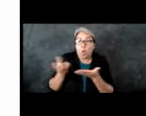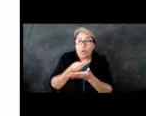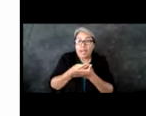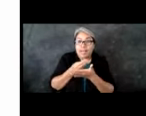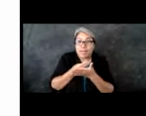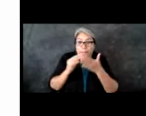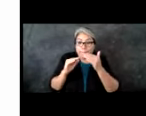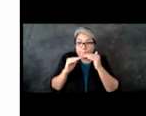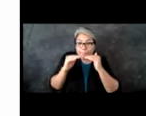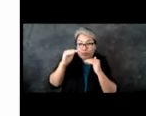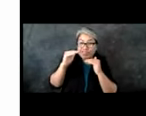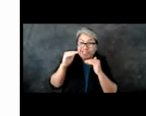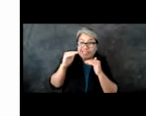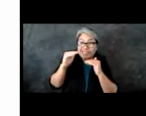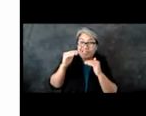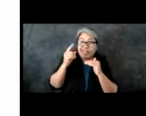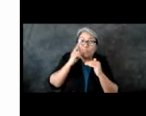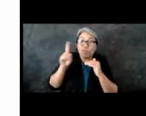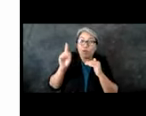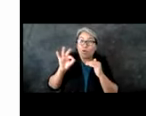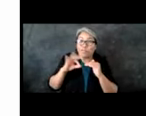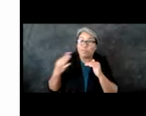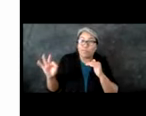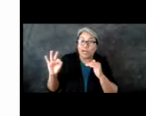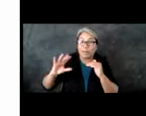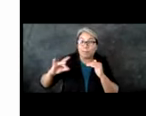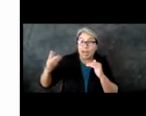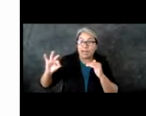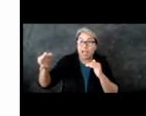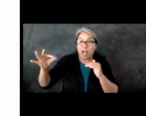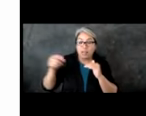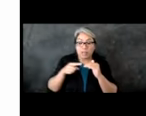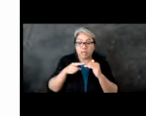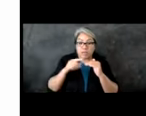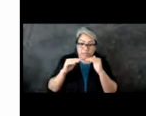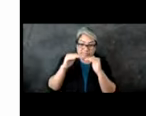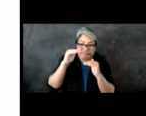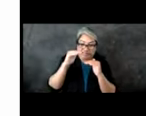program, what it is is for individuals that are even